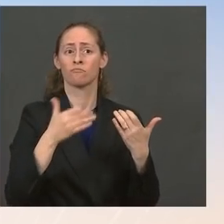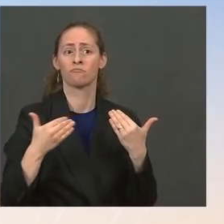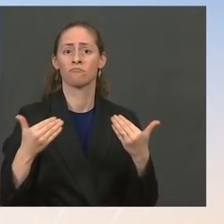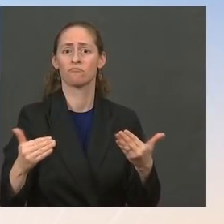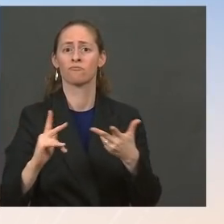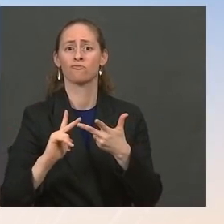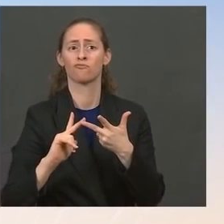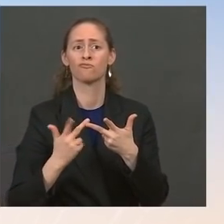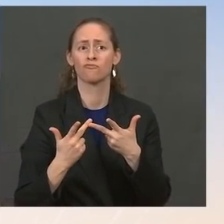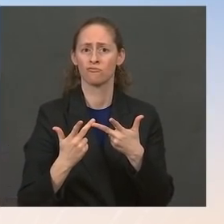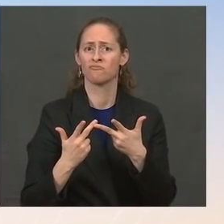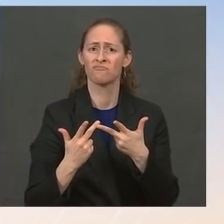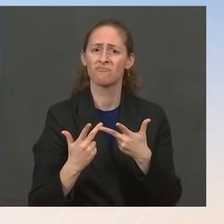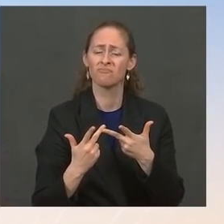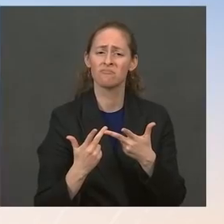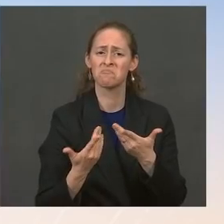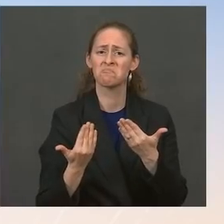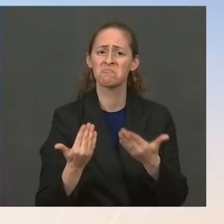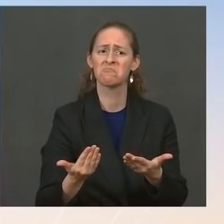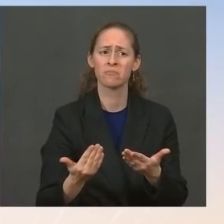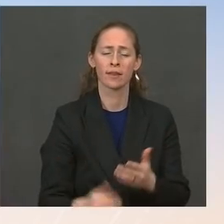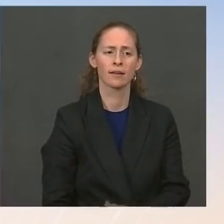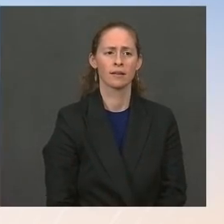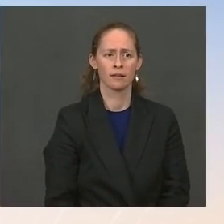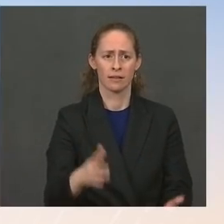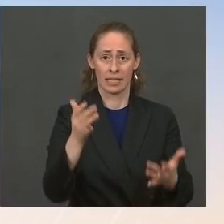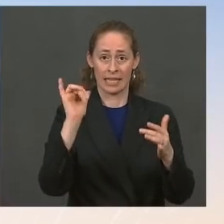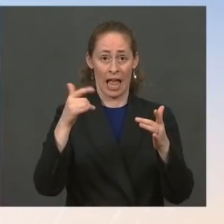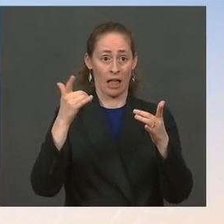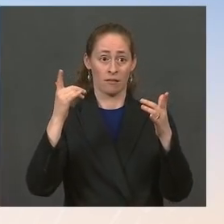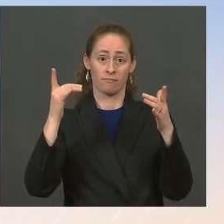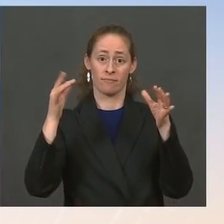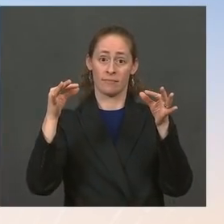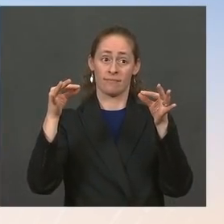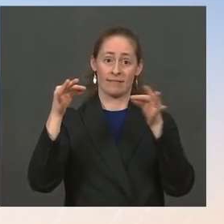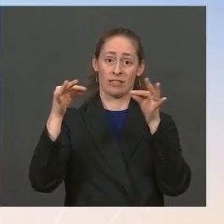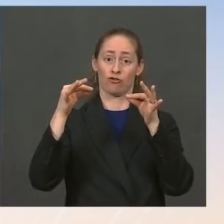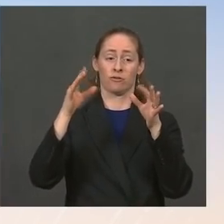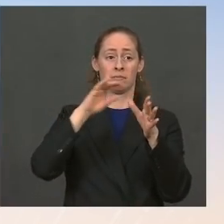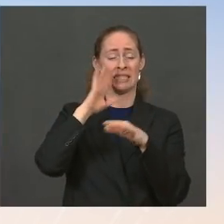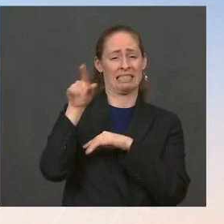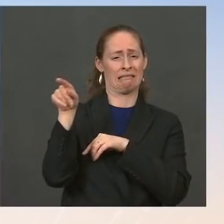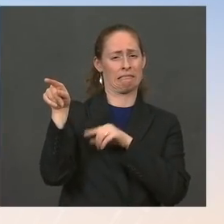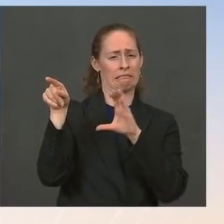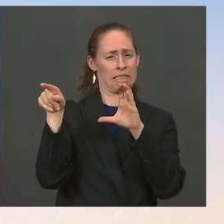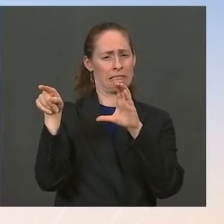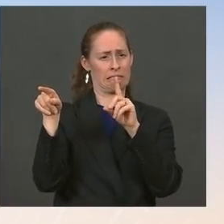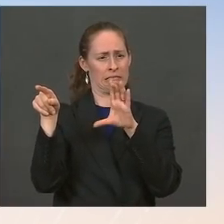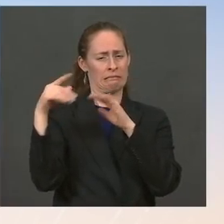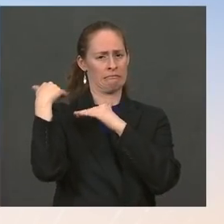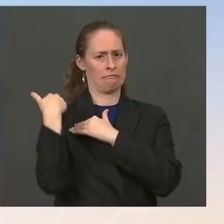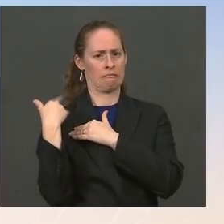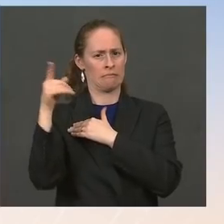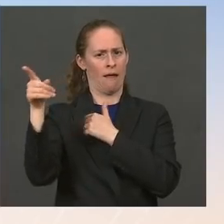I'm not sure if they've changed the definition, which is typically done by the CDC. We follow CDC guidance. CDC guidance continues to be: